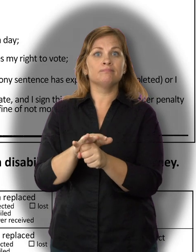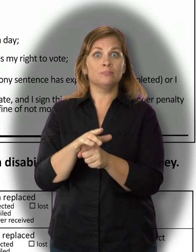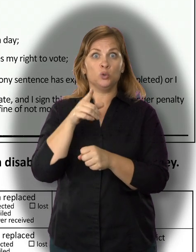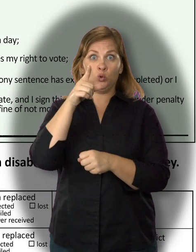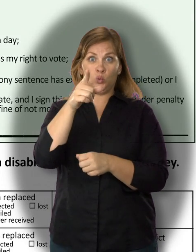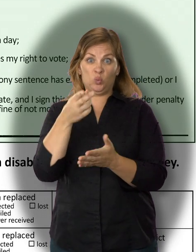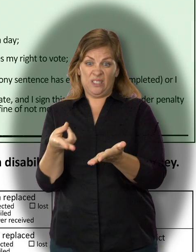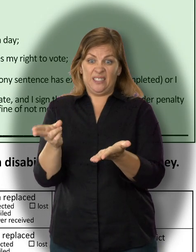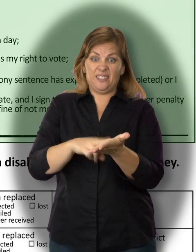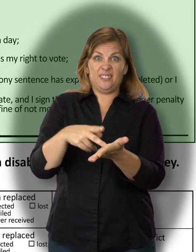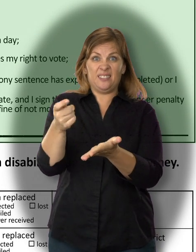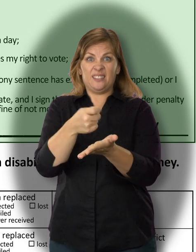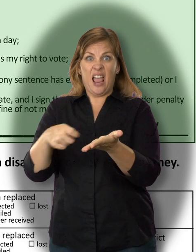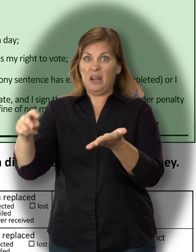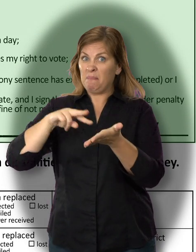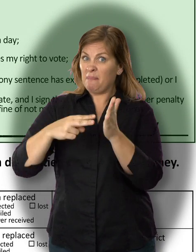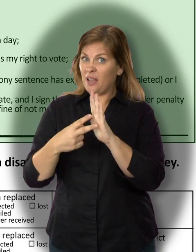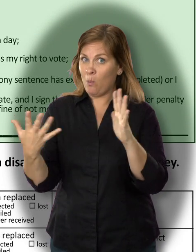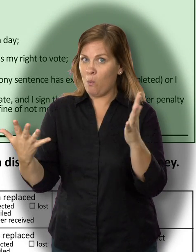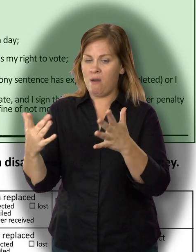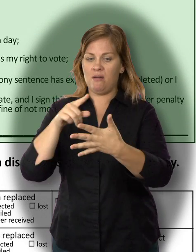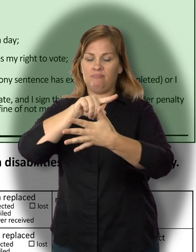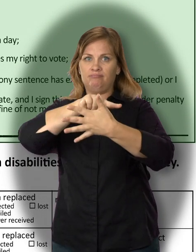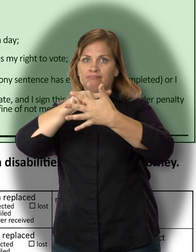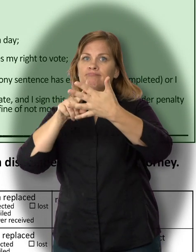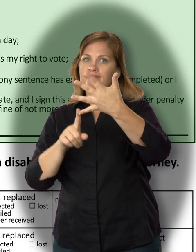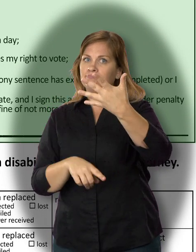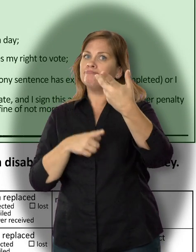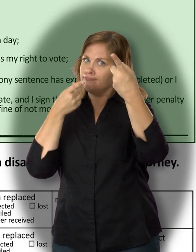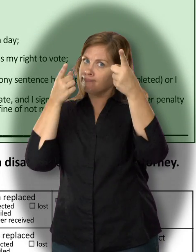On line 7, there's an oath that you have to sign.